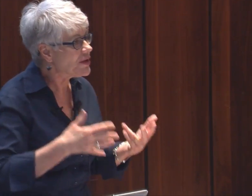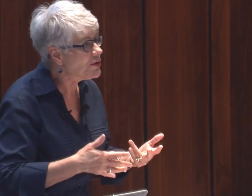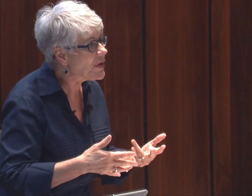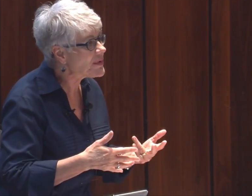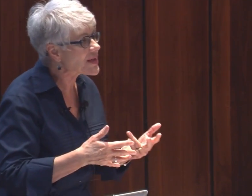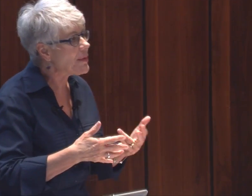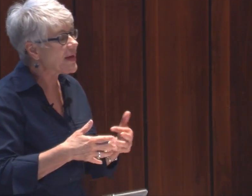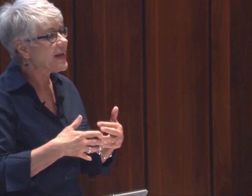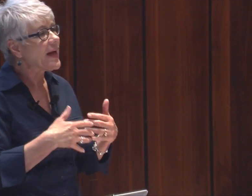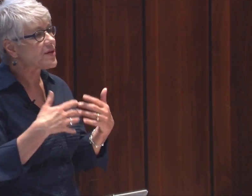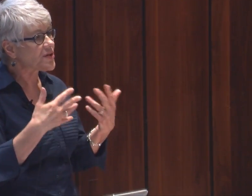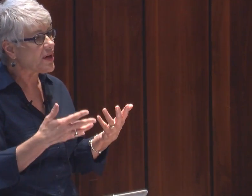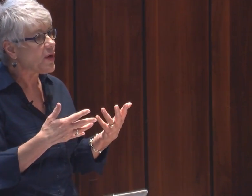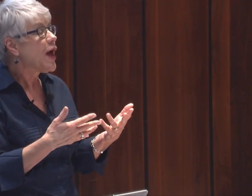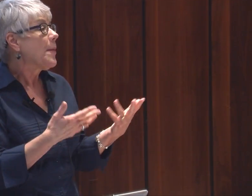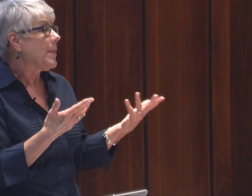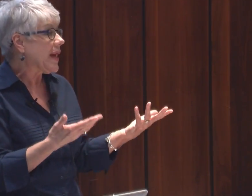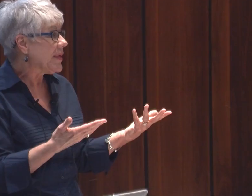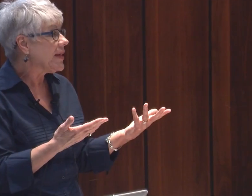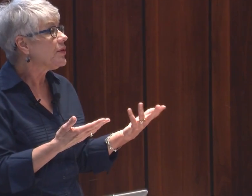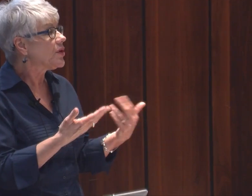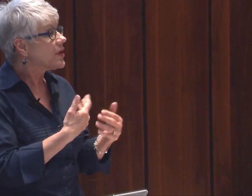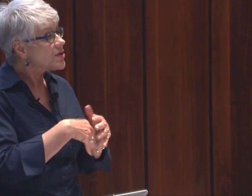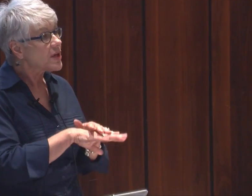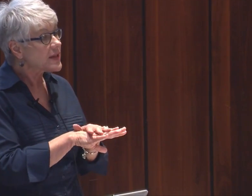She knew what was coming next, so maybe you're going to start to